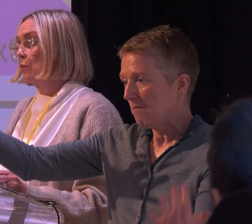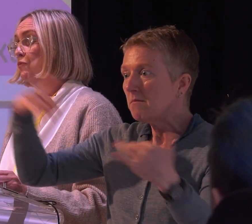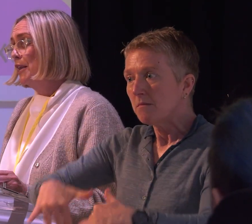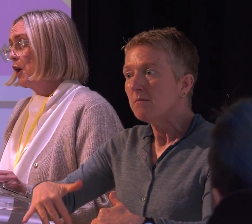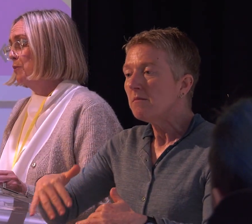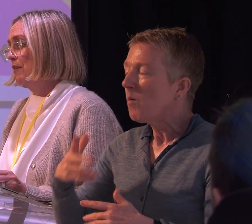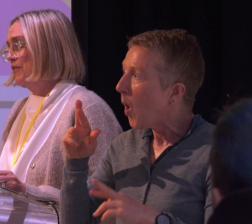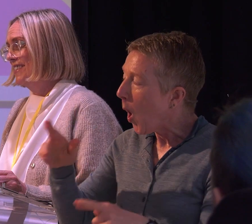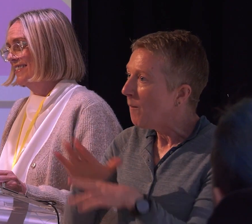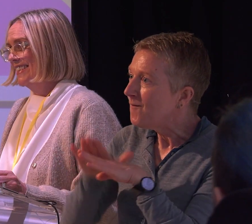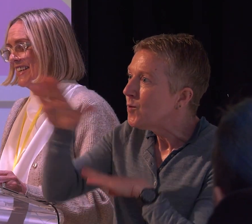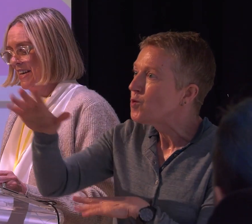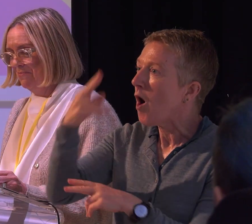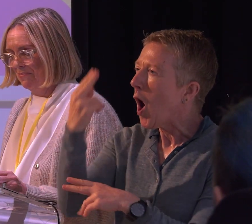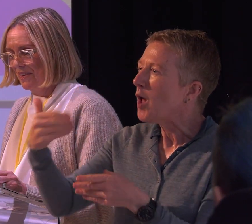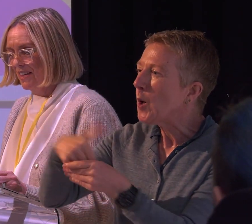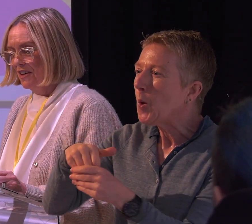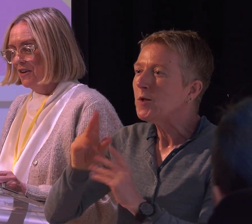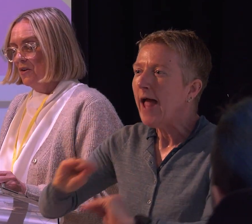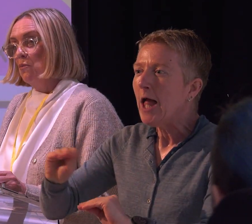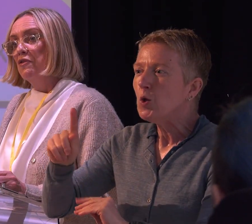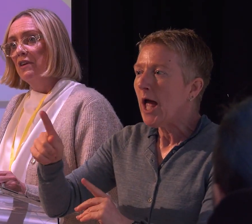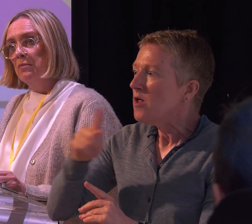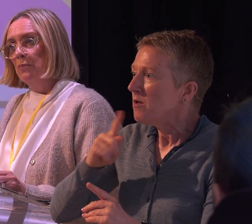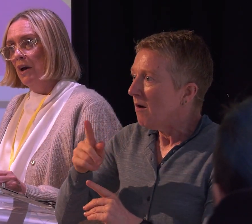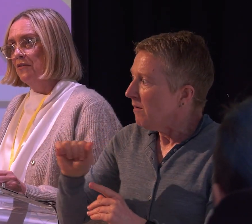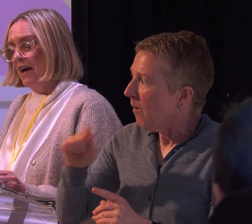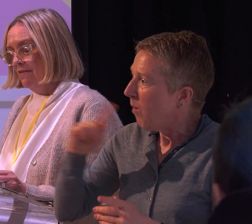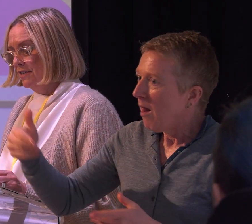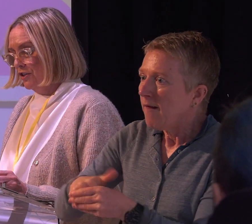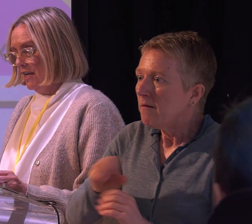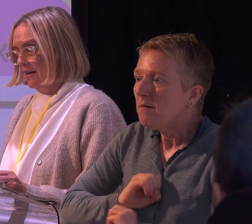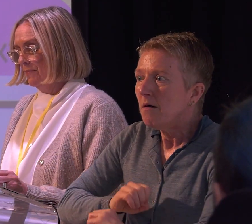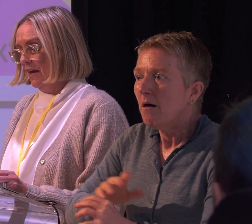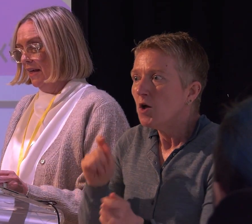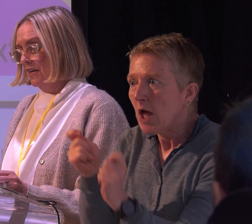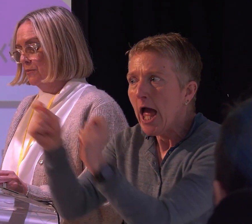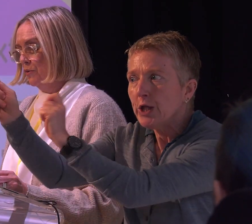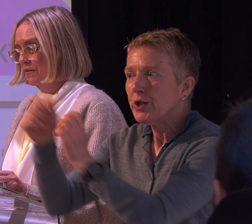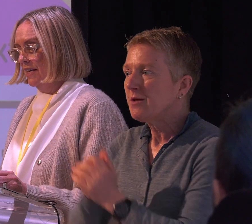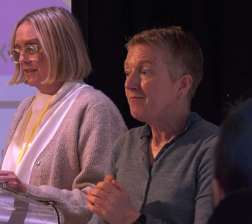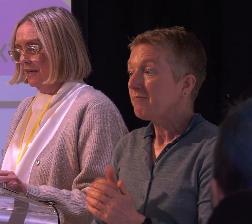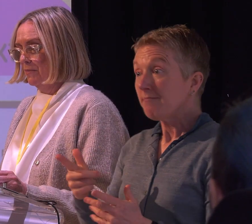We really hope you have a fantastic day. We're incredibly proud of our heritage here at the Attenborough Arts Centre,